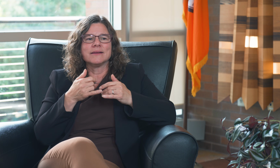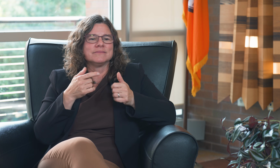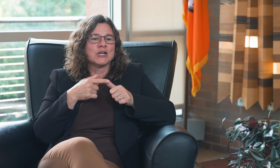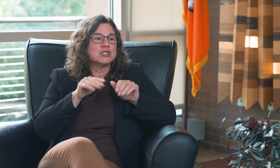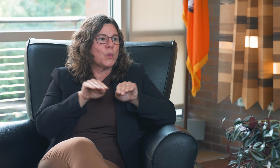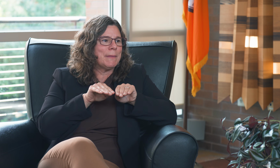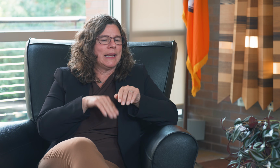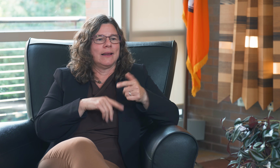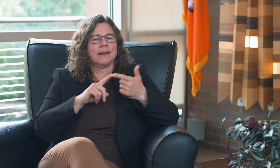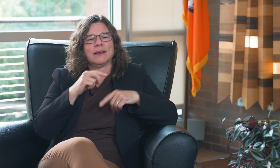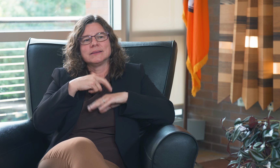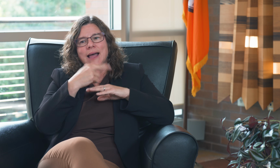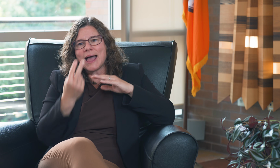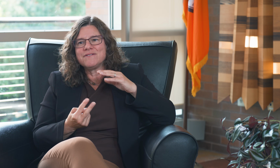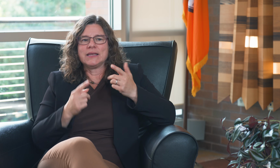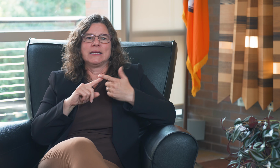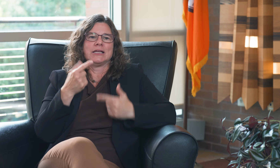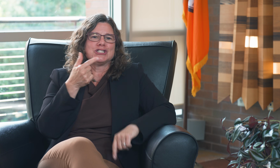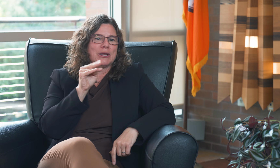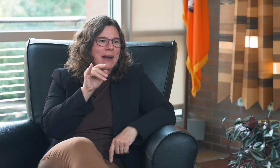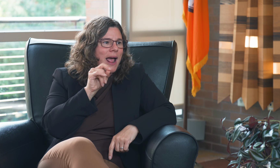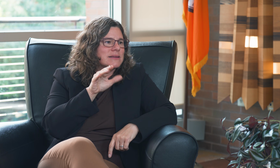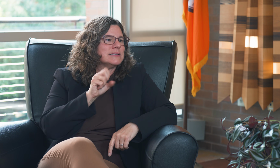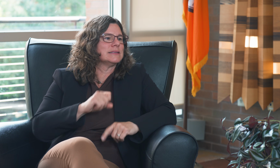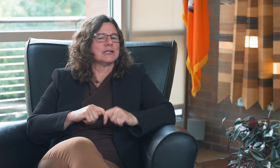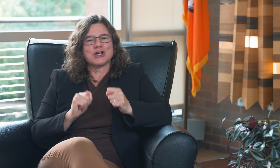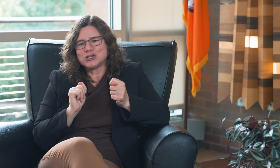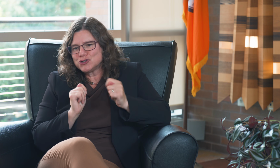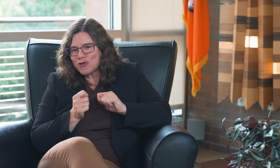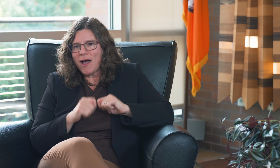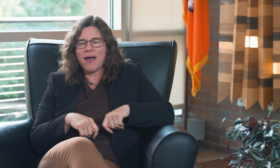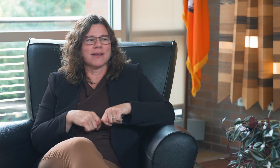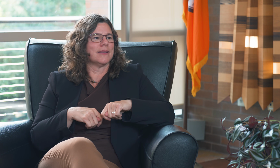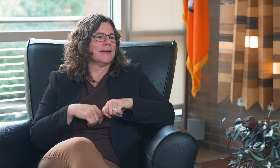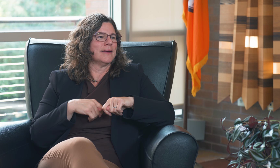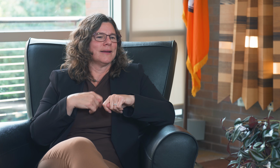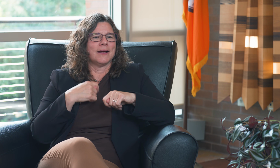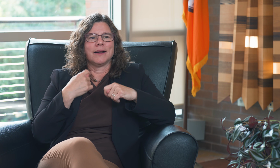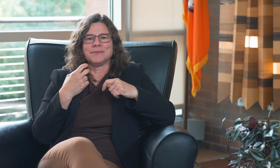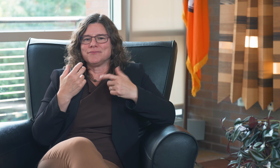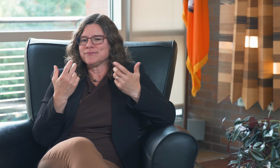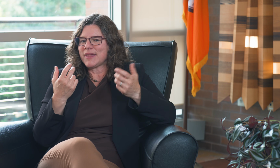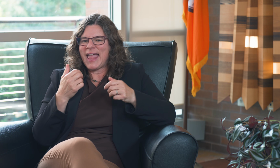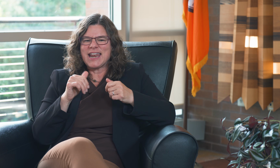So anything like that: swimming, diving, gymnastics, track.